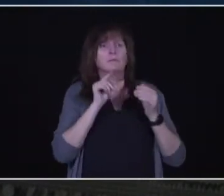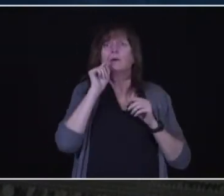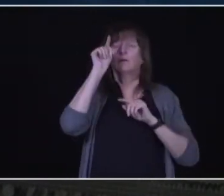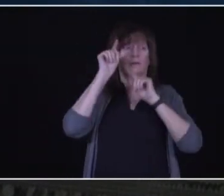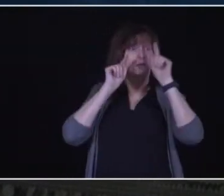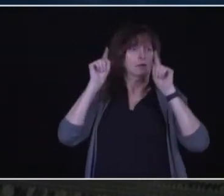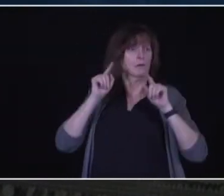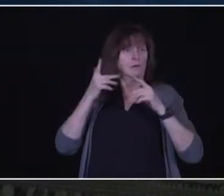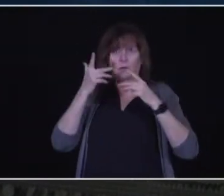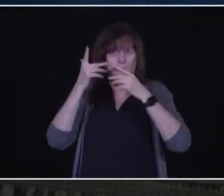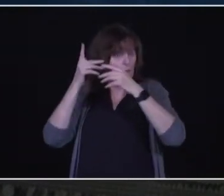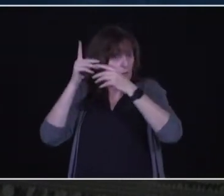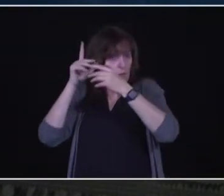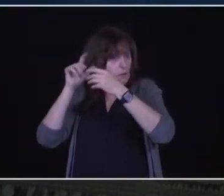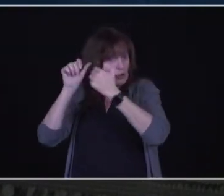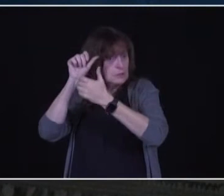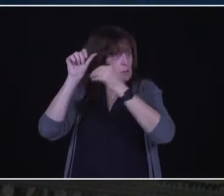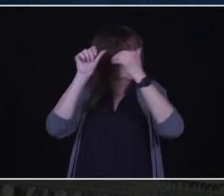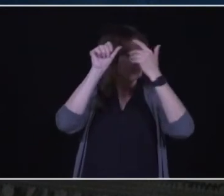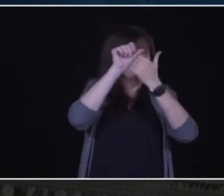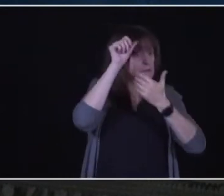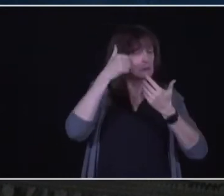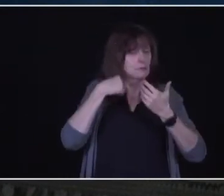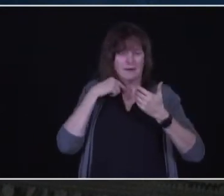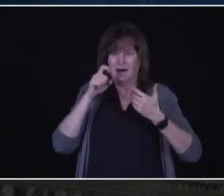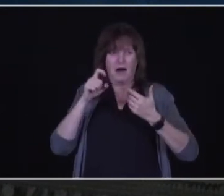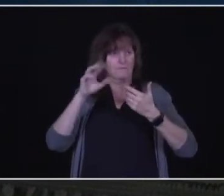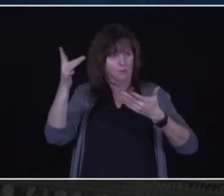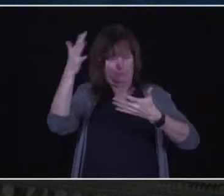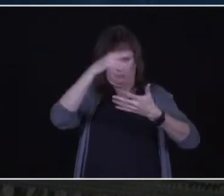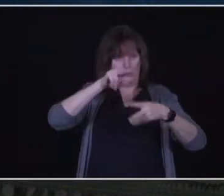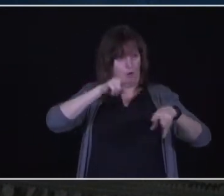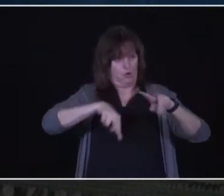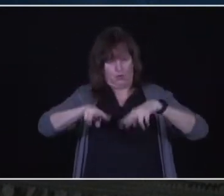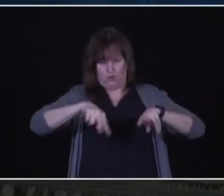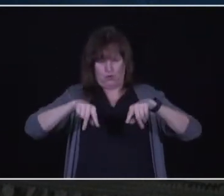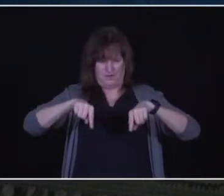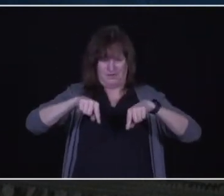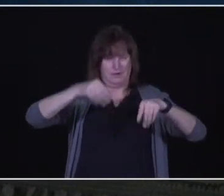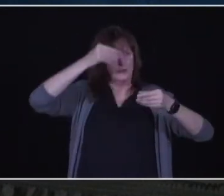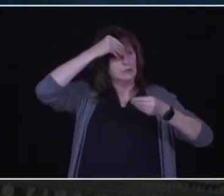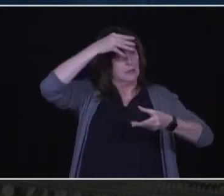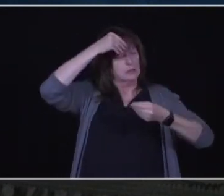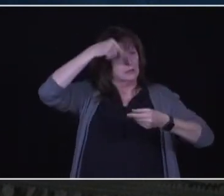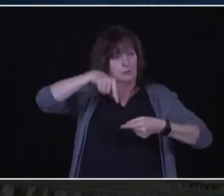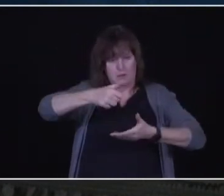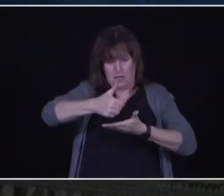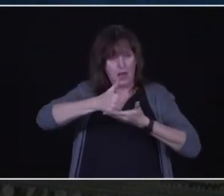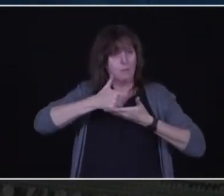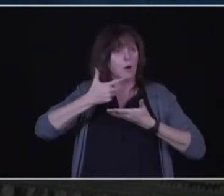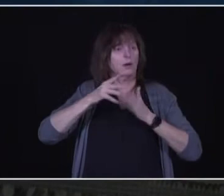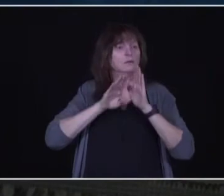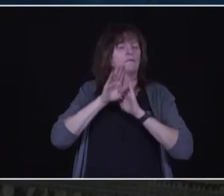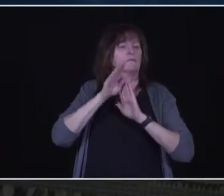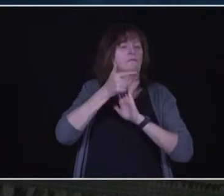based on where you live more at risk? All of those data points will help us drive good regulation and lead to safer communities.